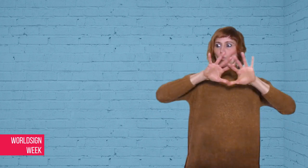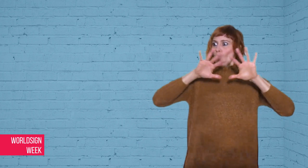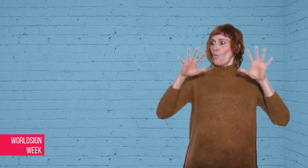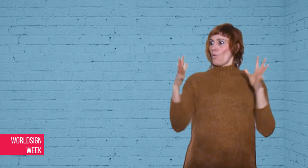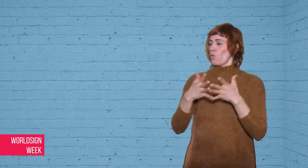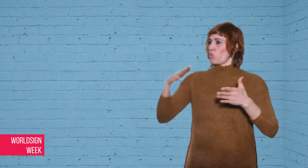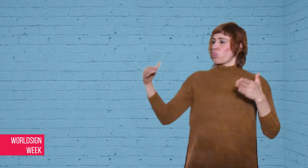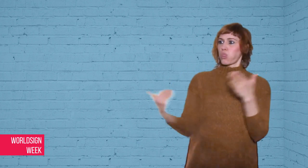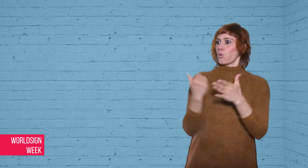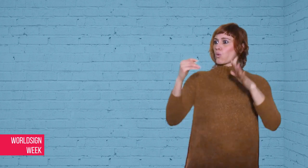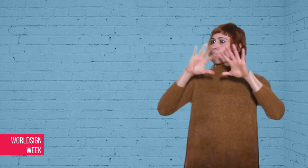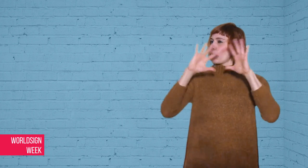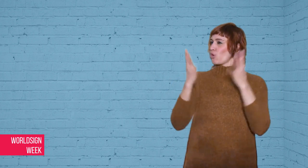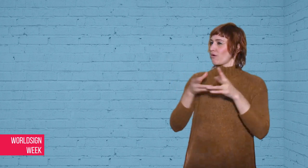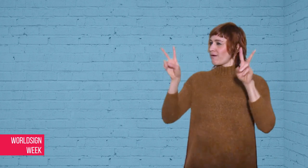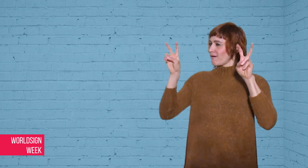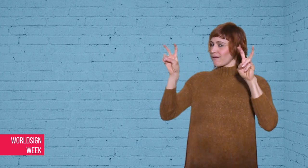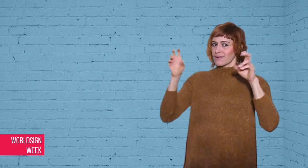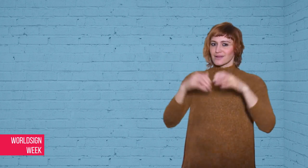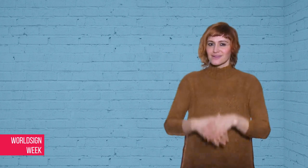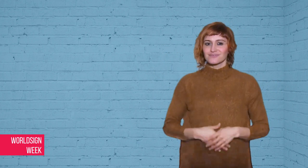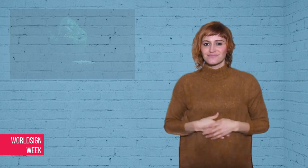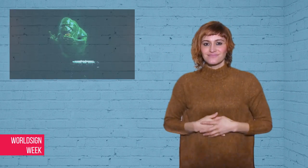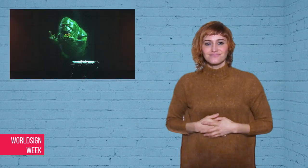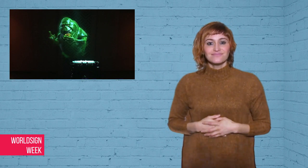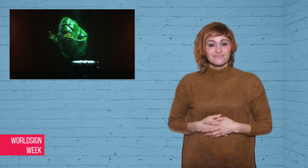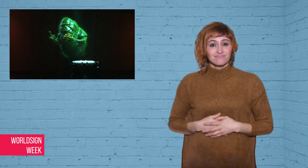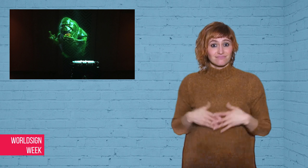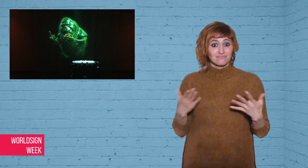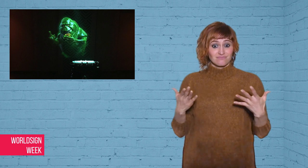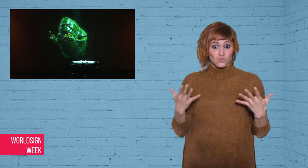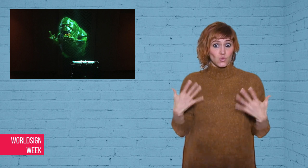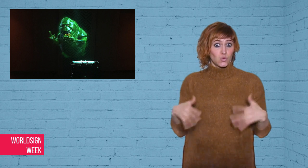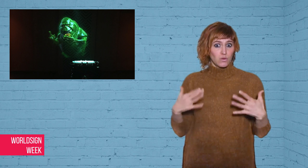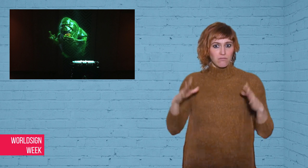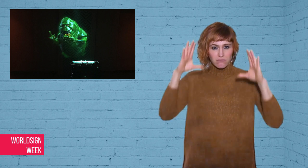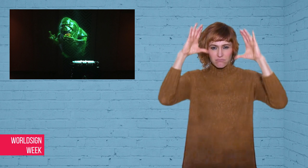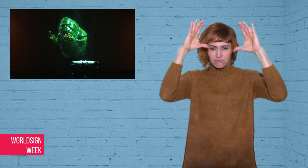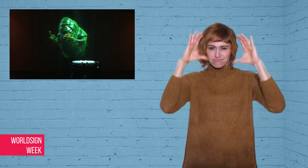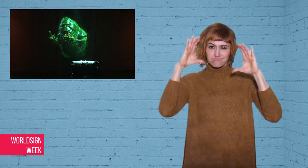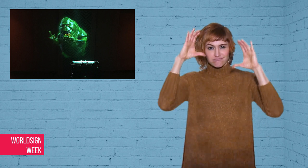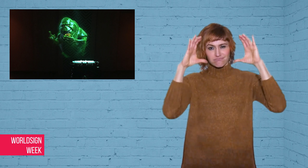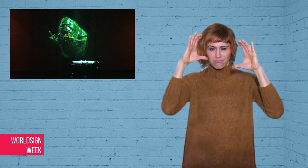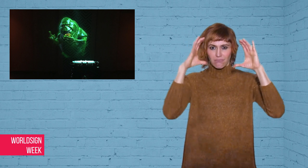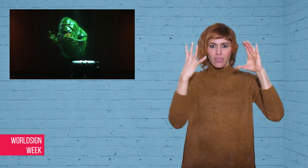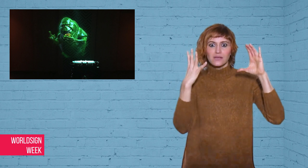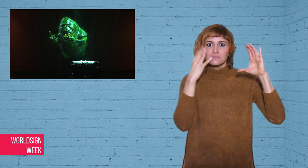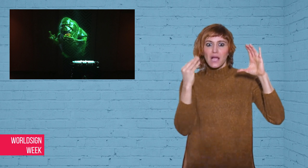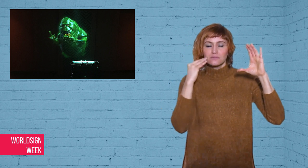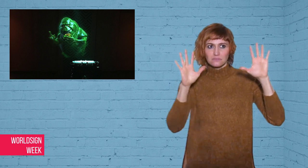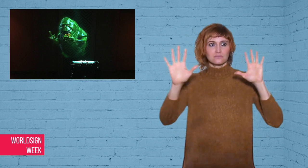Inside the device is a small screen which displays